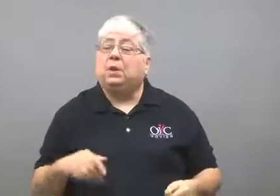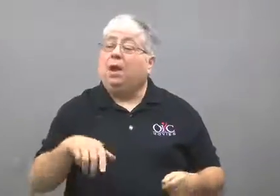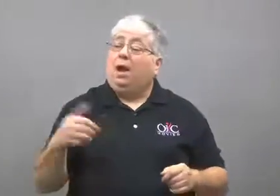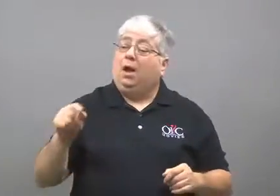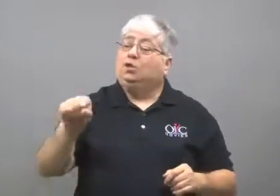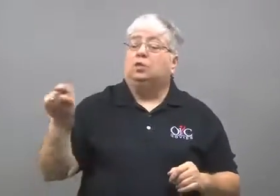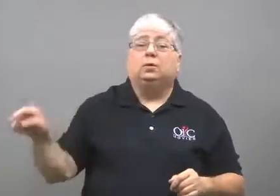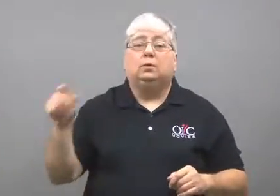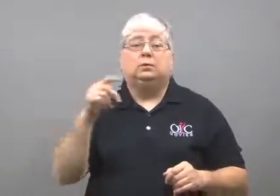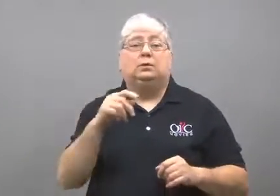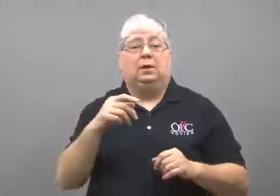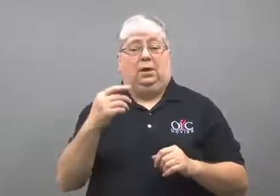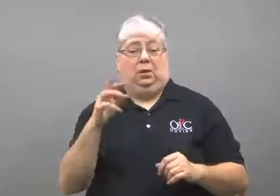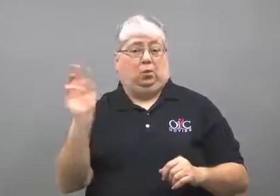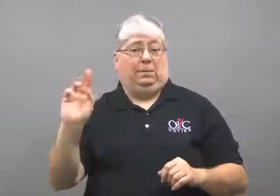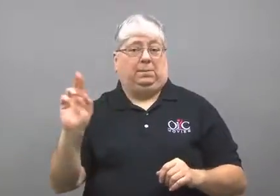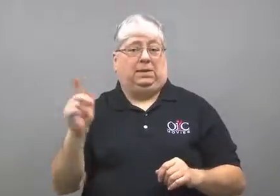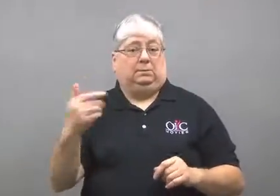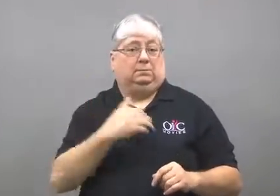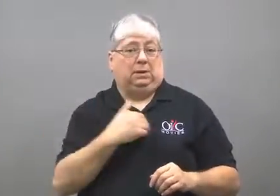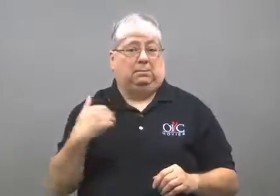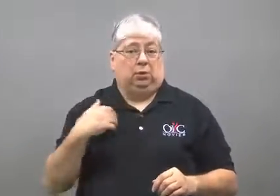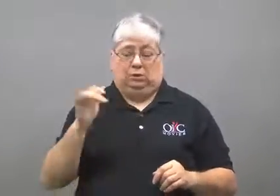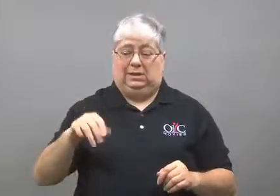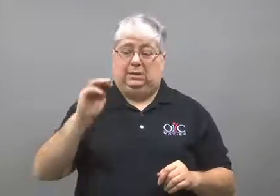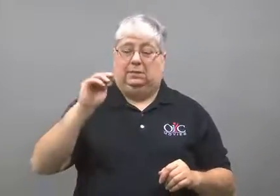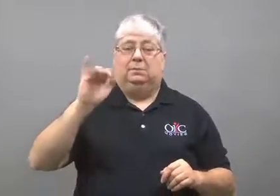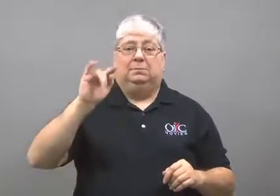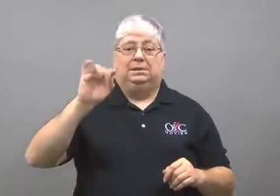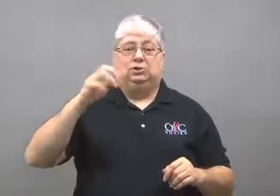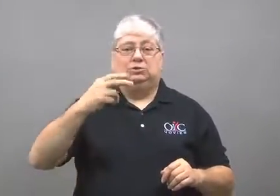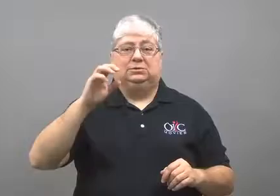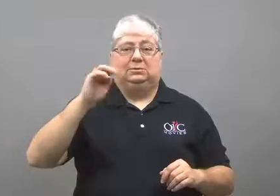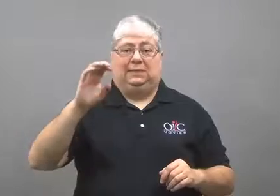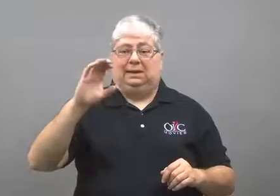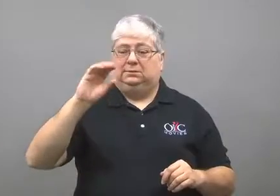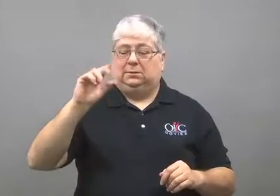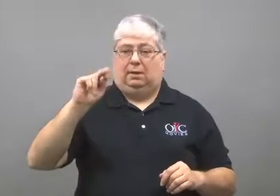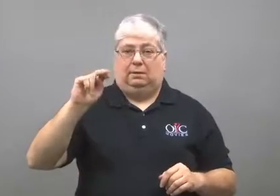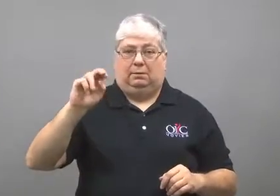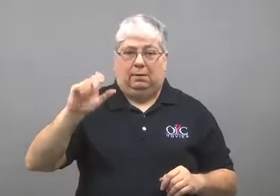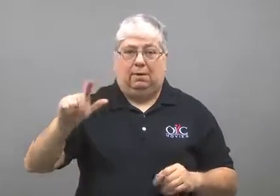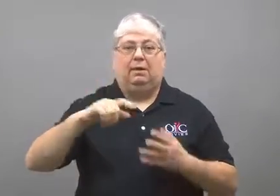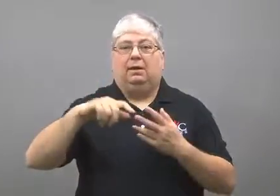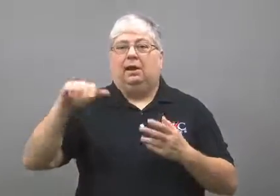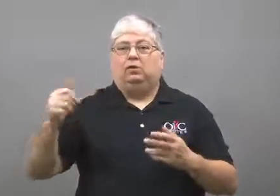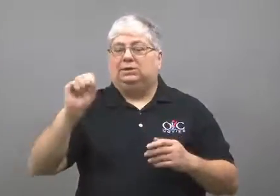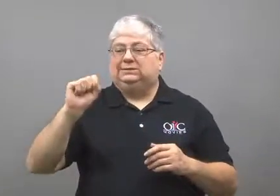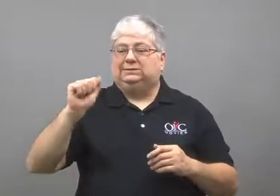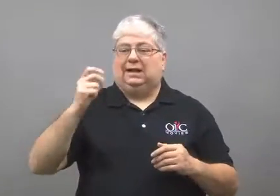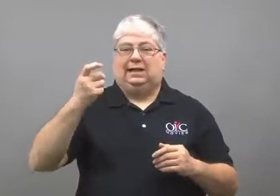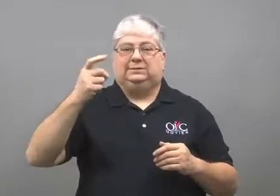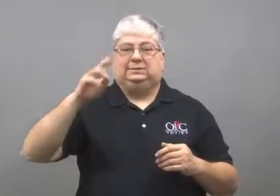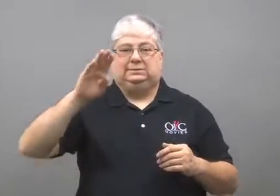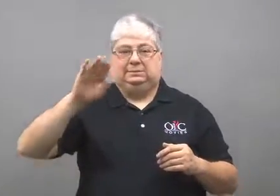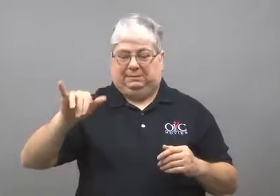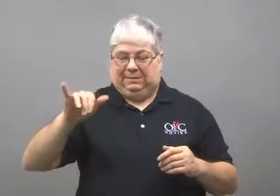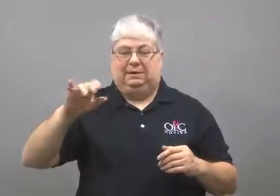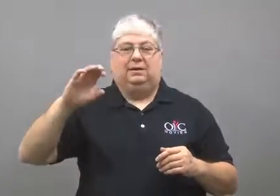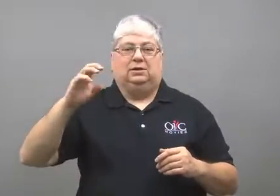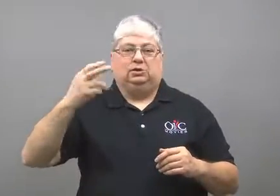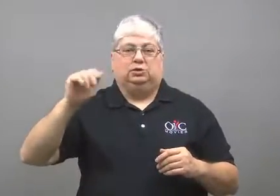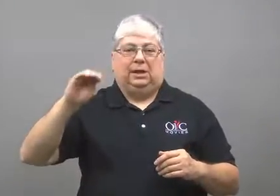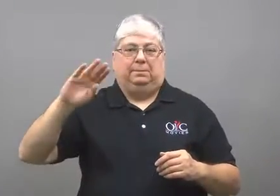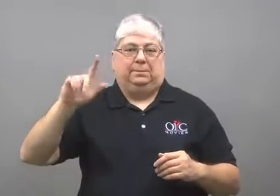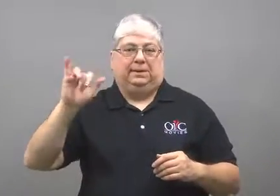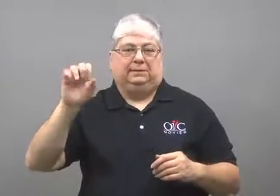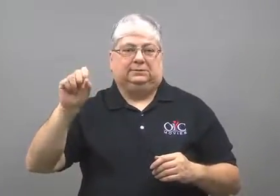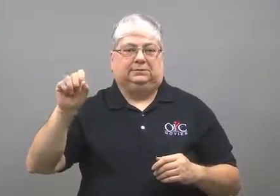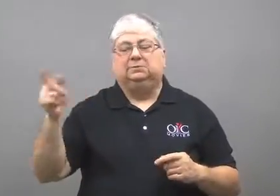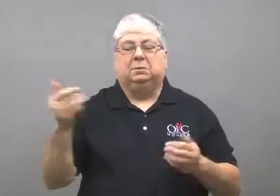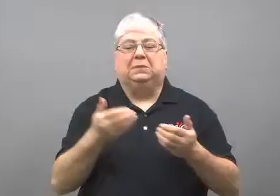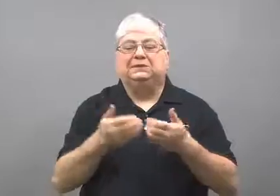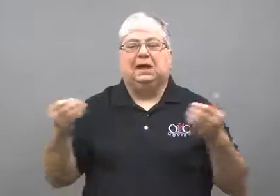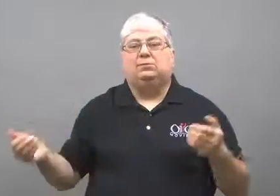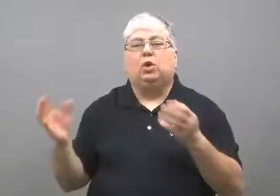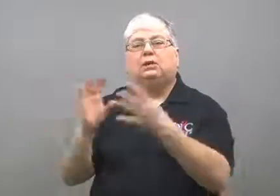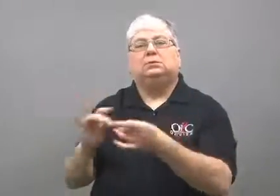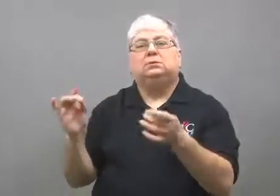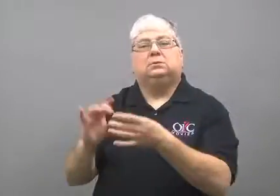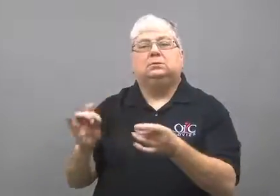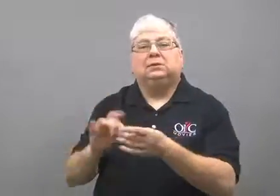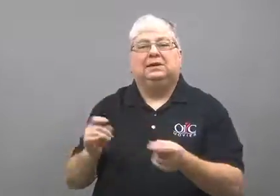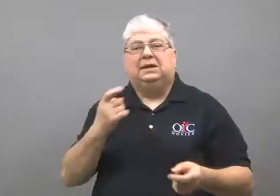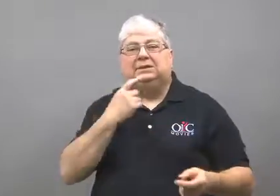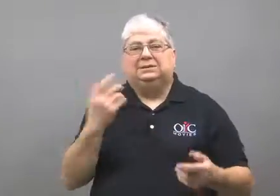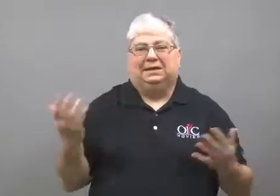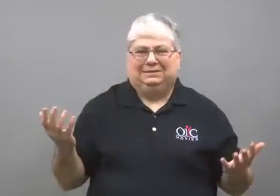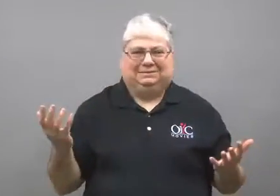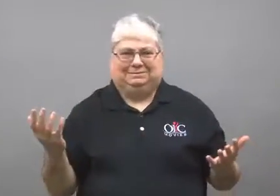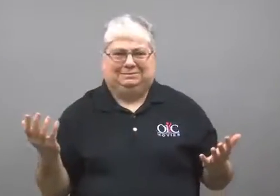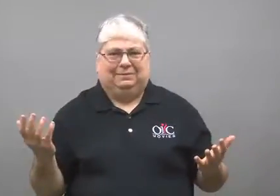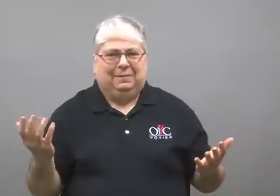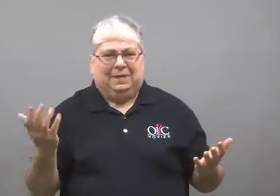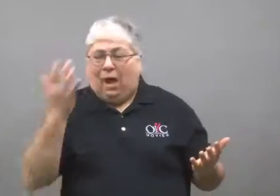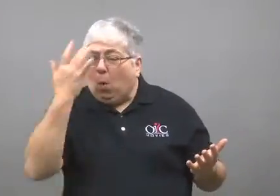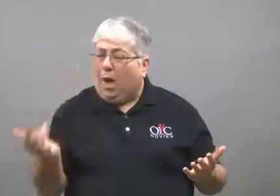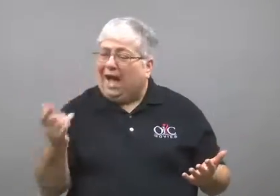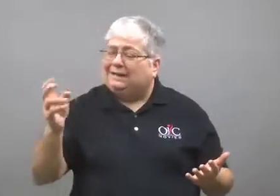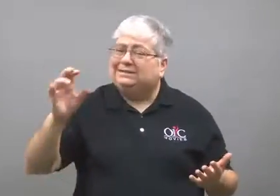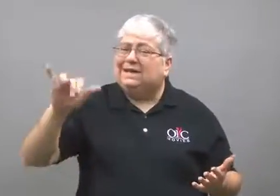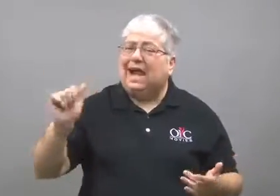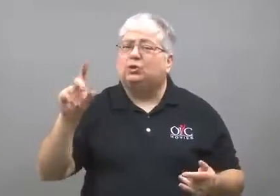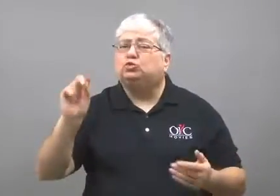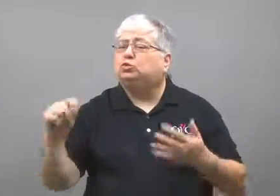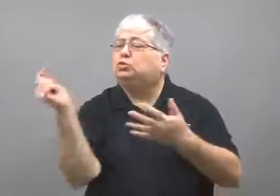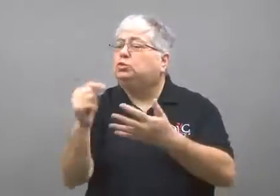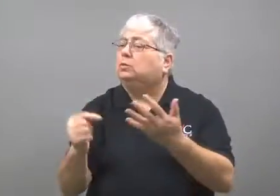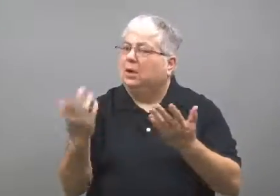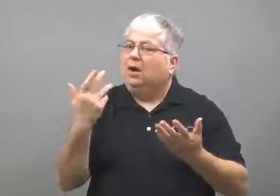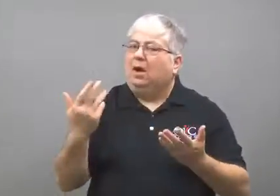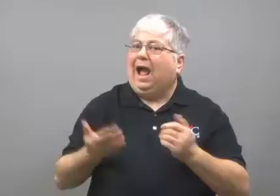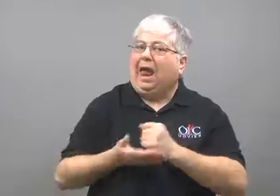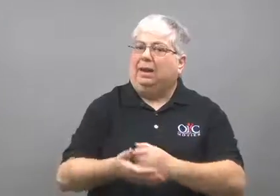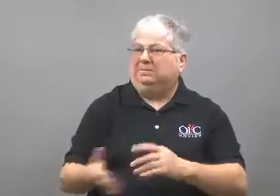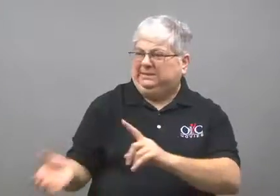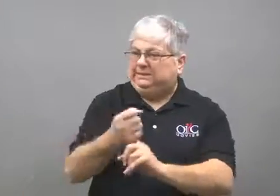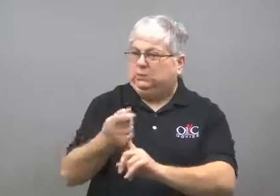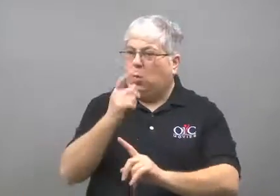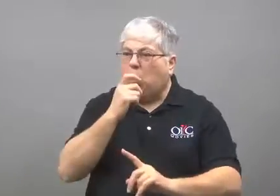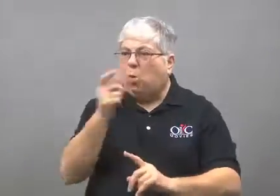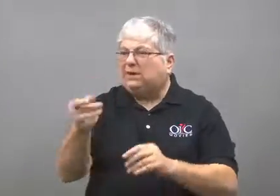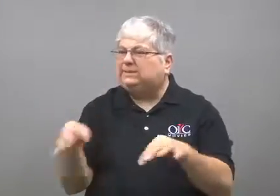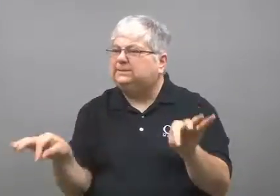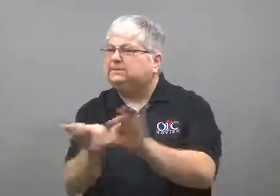Republican members Mitch McConnell and Saxby Chambliss issued a separate statement.